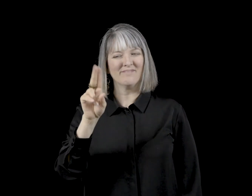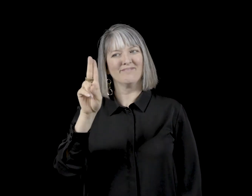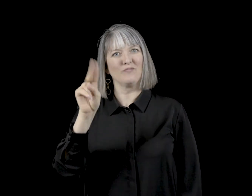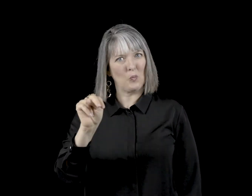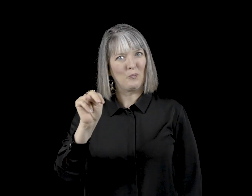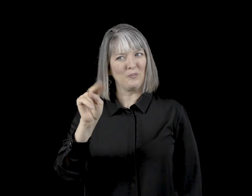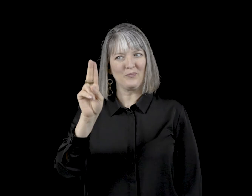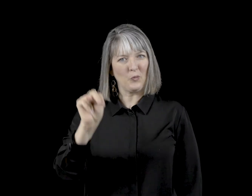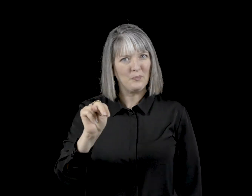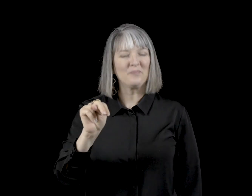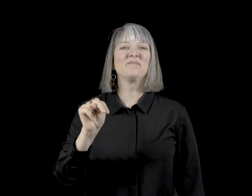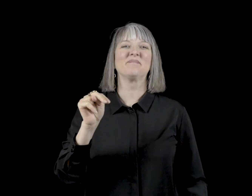UN UN